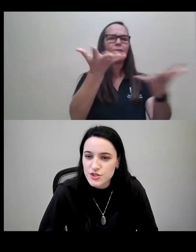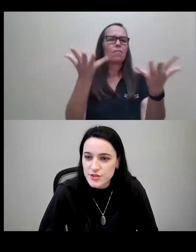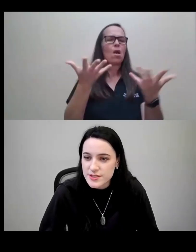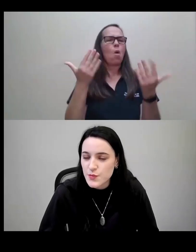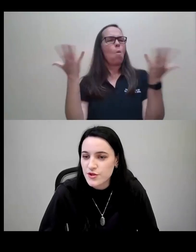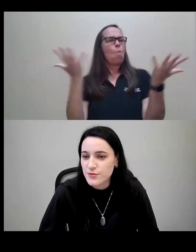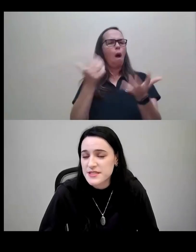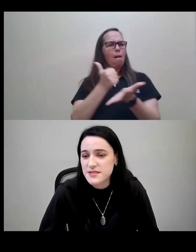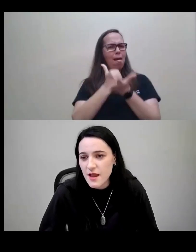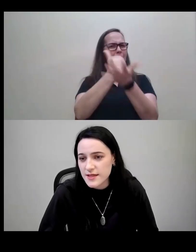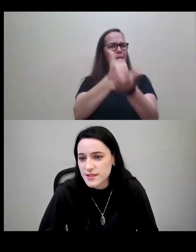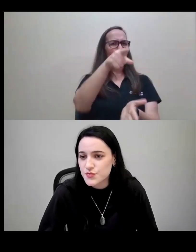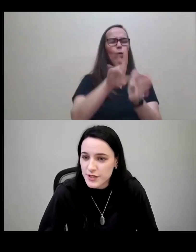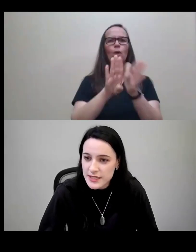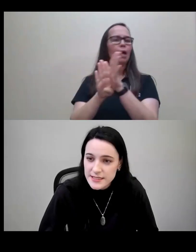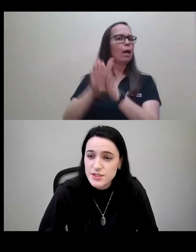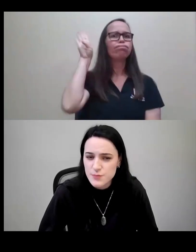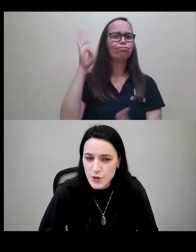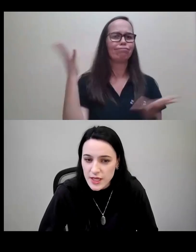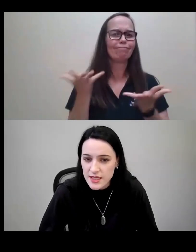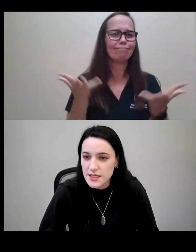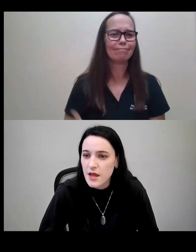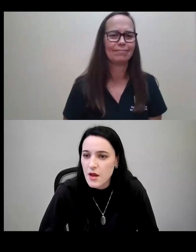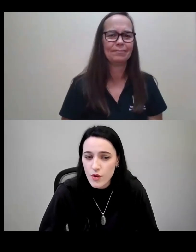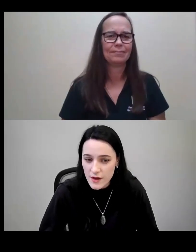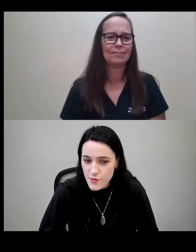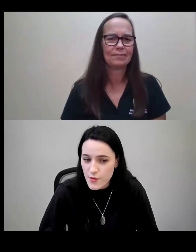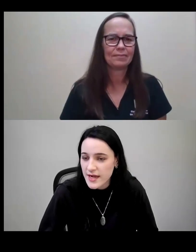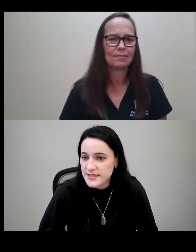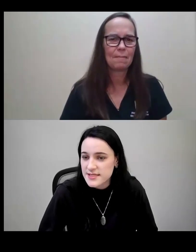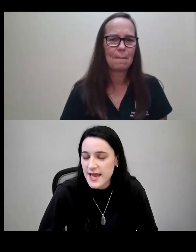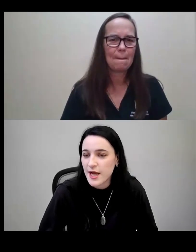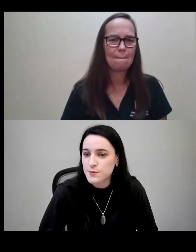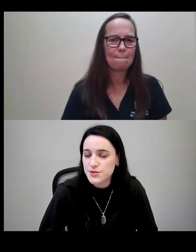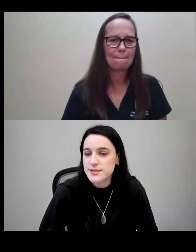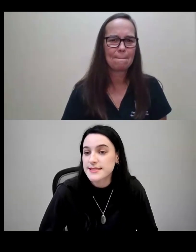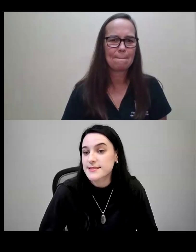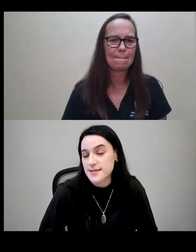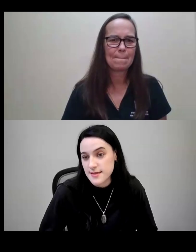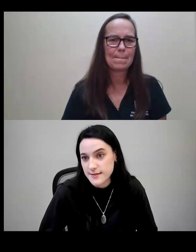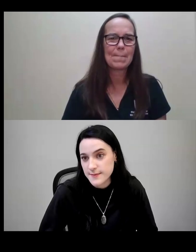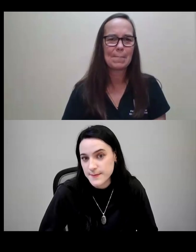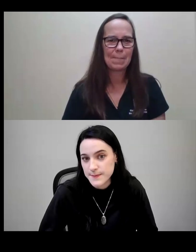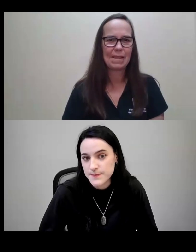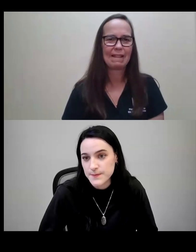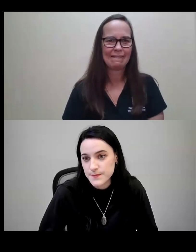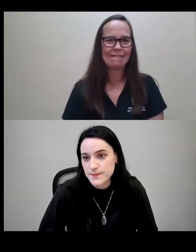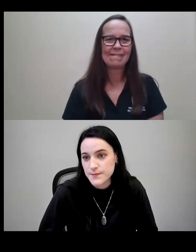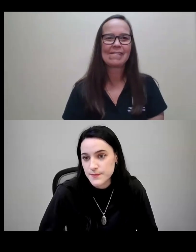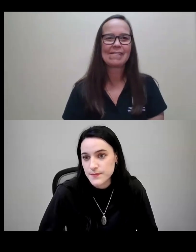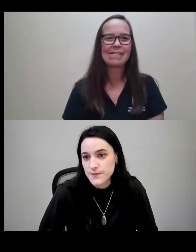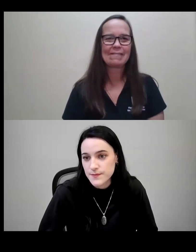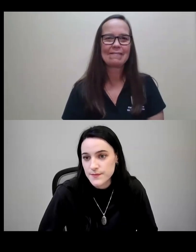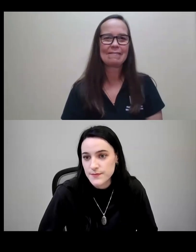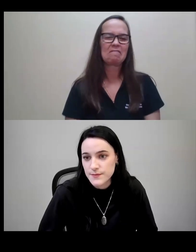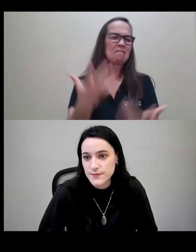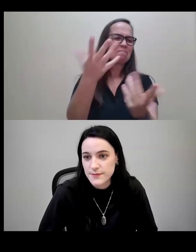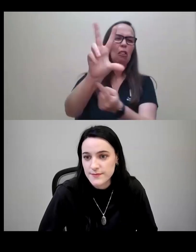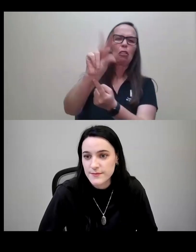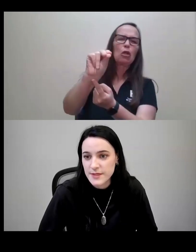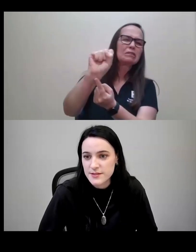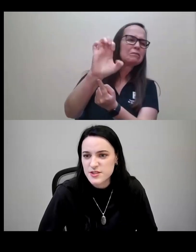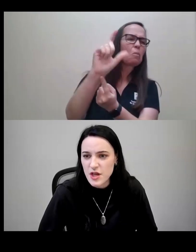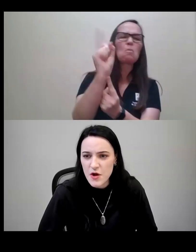languages, whether it be signed, written, spoken, or otherwise that helps you succeed.